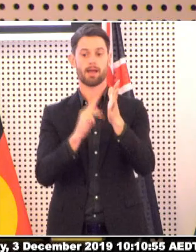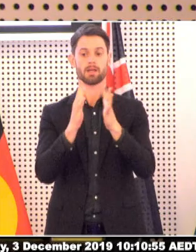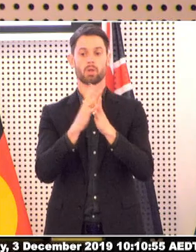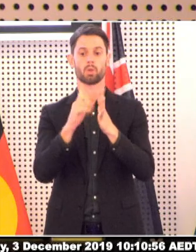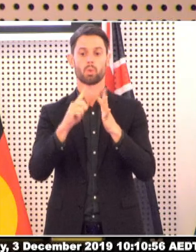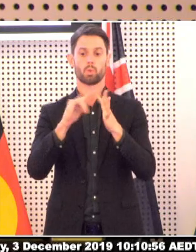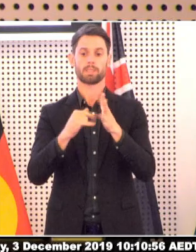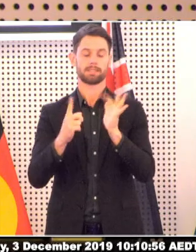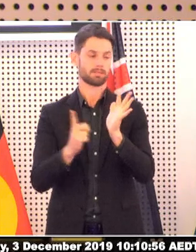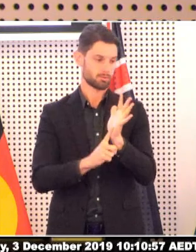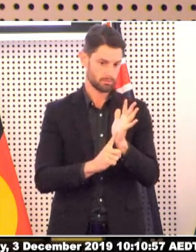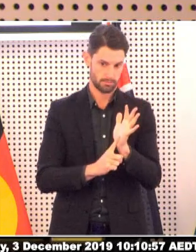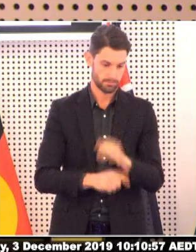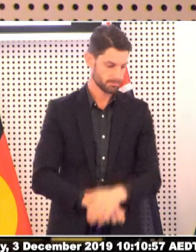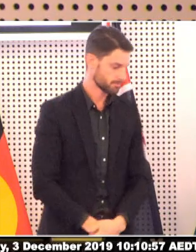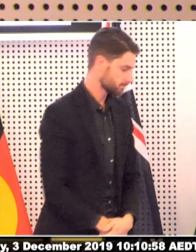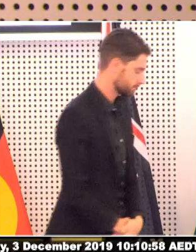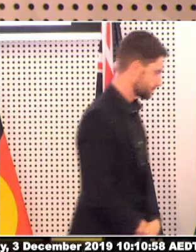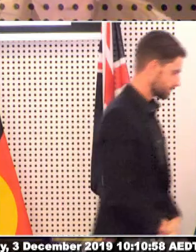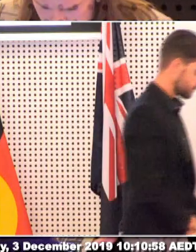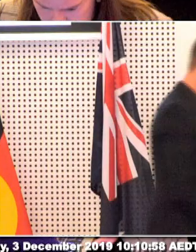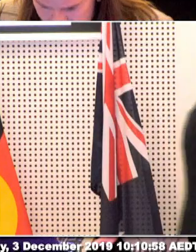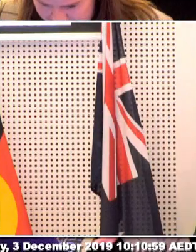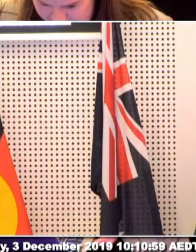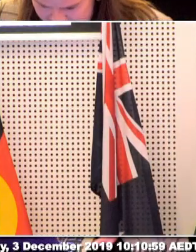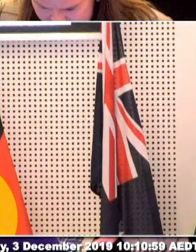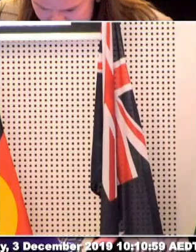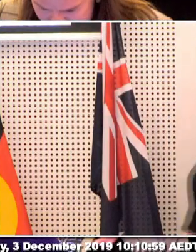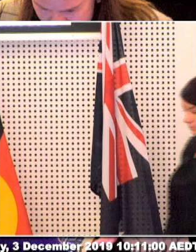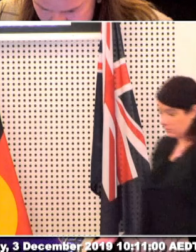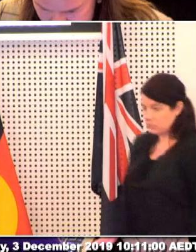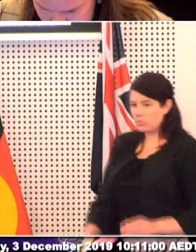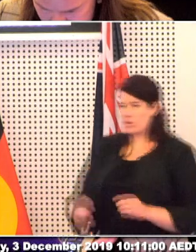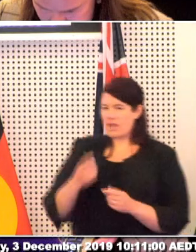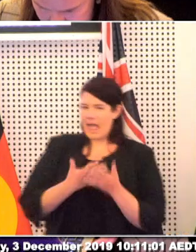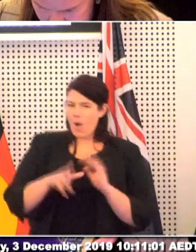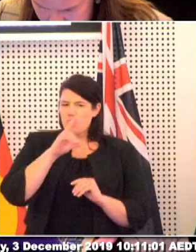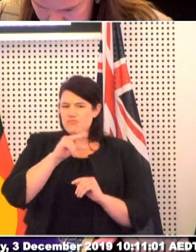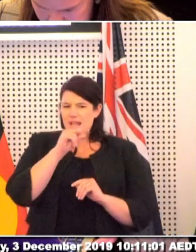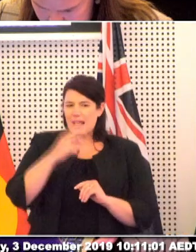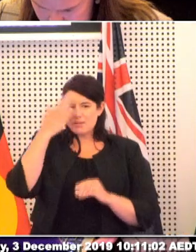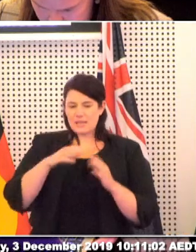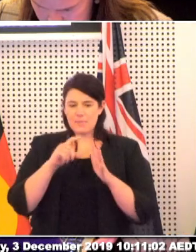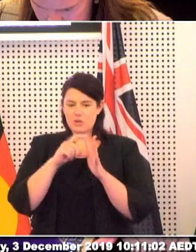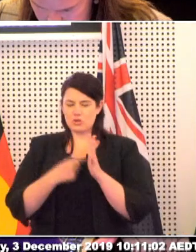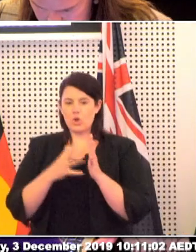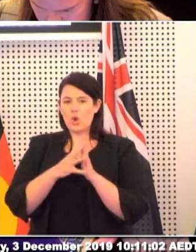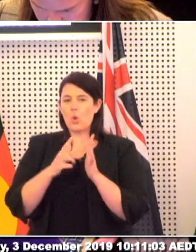Dr Wiesel – is that how you pronounce your name? Wiesel, thanks. Sorry? Ilan Wiesel. Wiesel, yes.